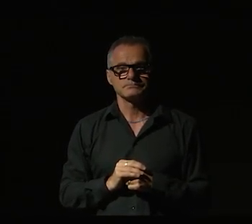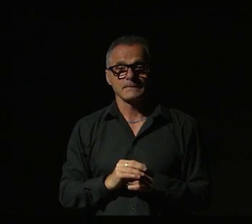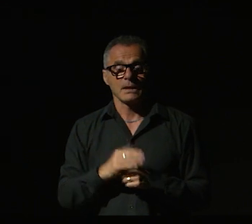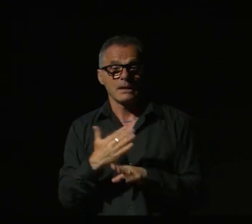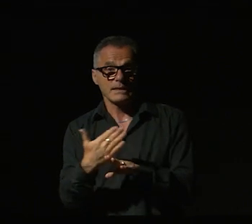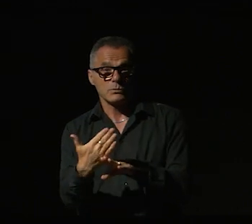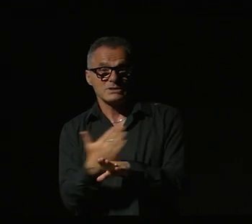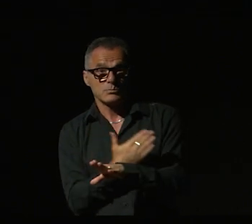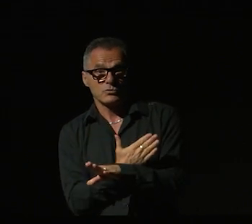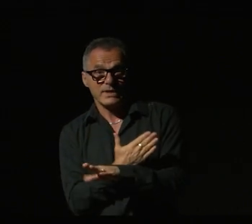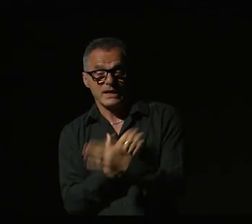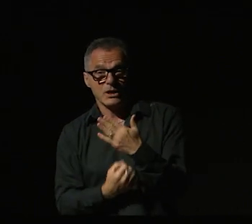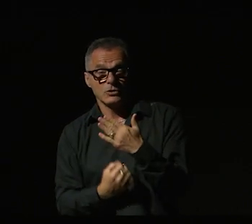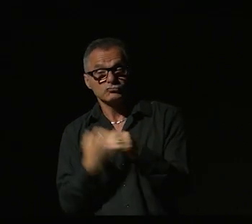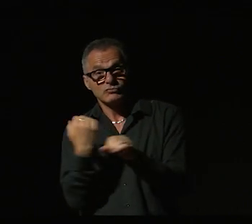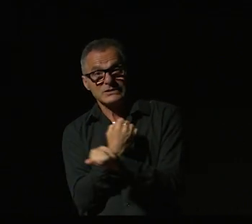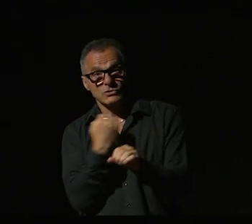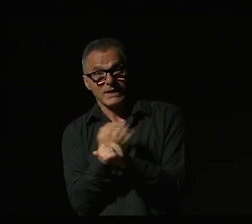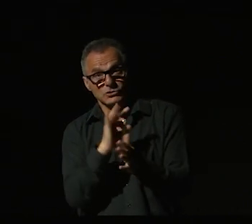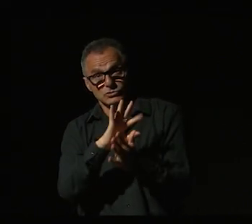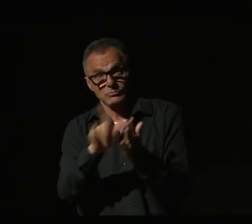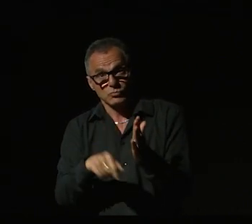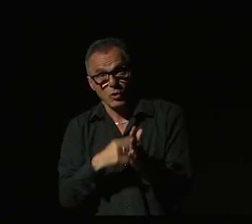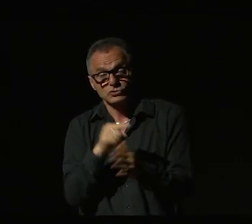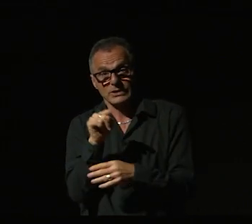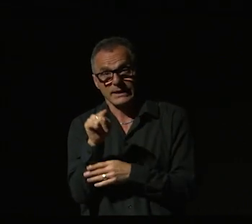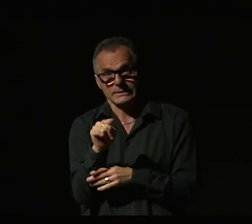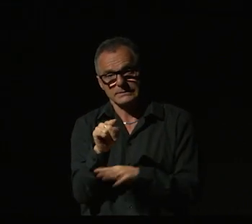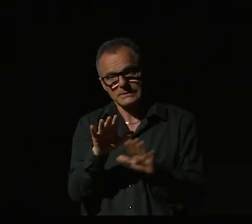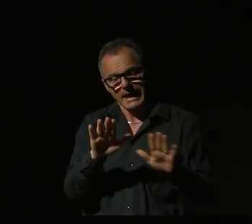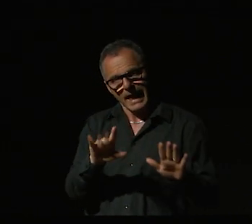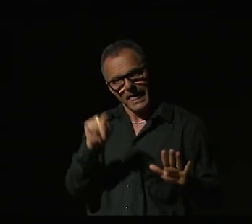It was about 10 years ago that entire cycle was restored